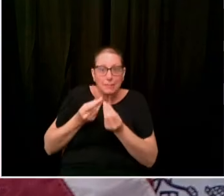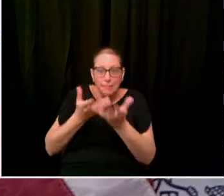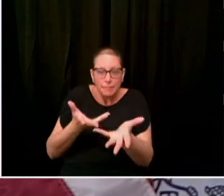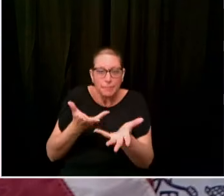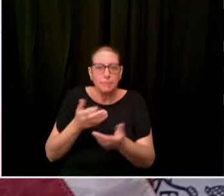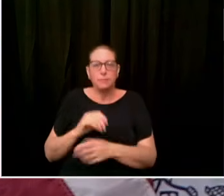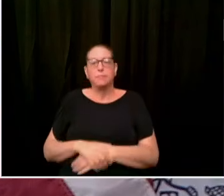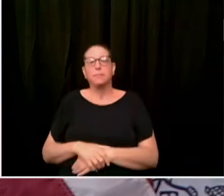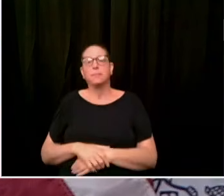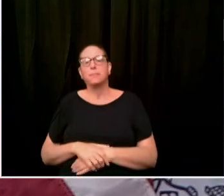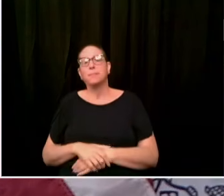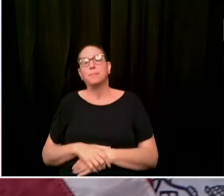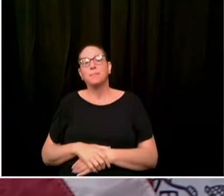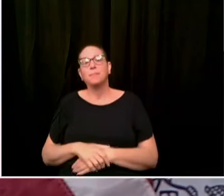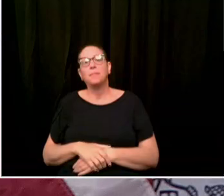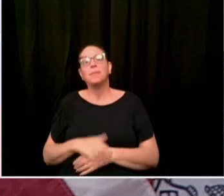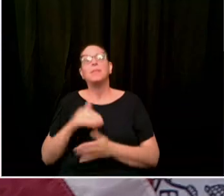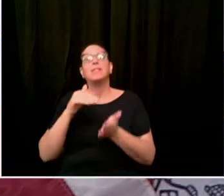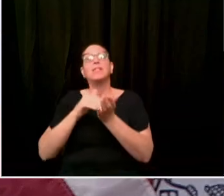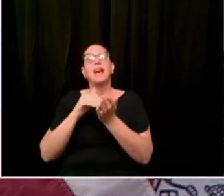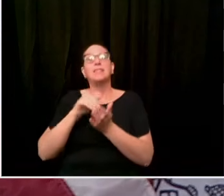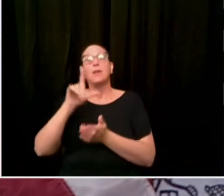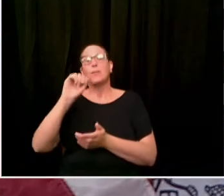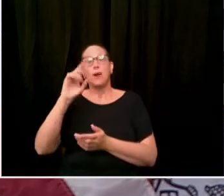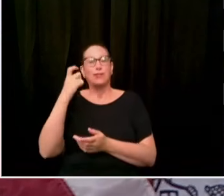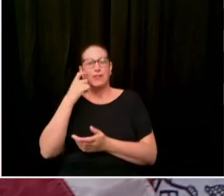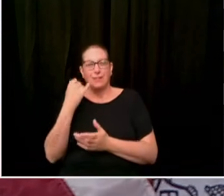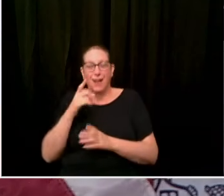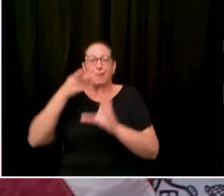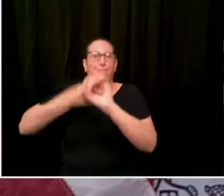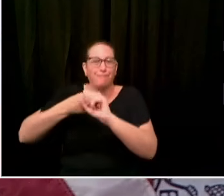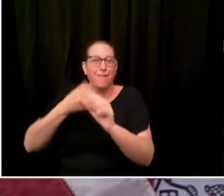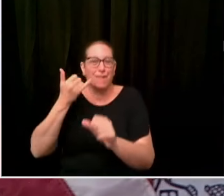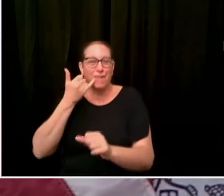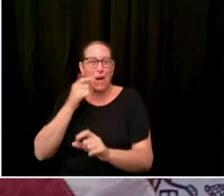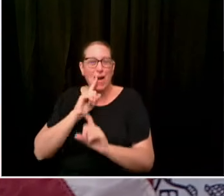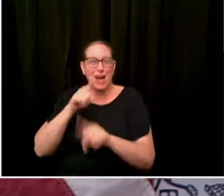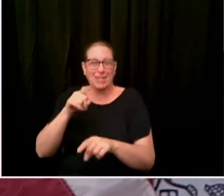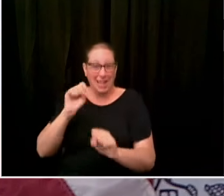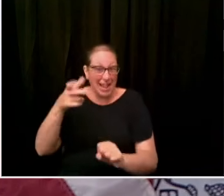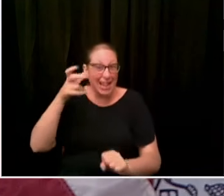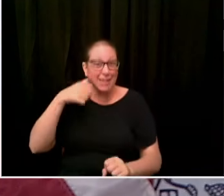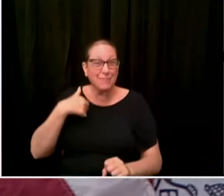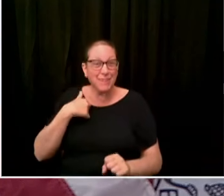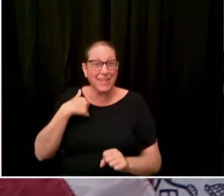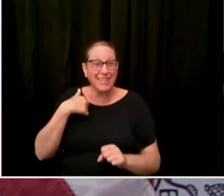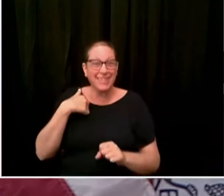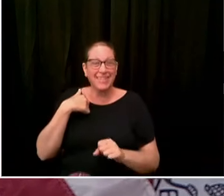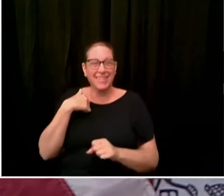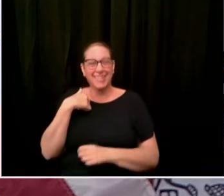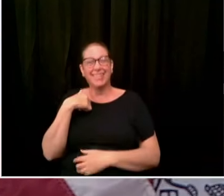I THINK IT REALLY REINFORCES THE EFFORTS YOU SPOKE OF. CAN YOU HEAR